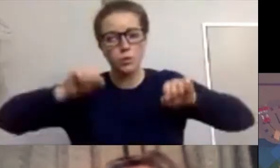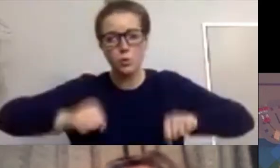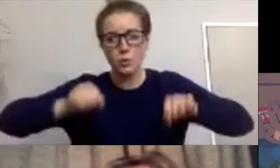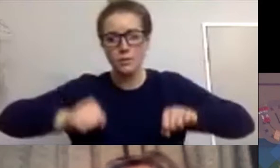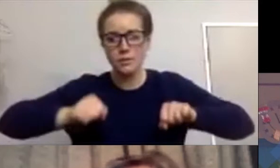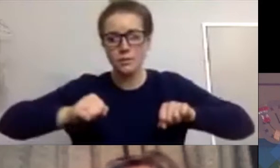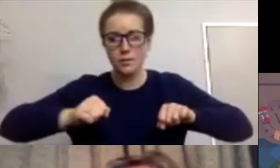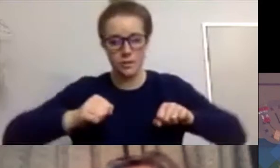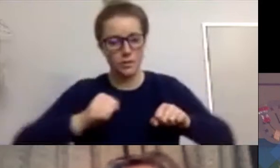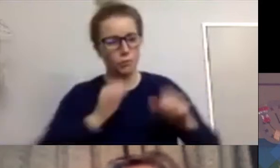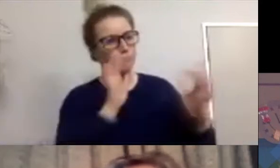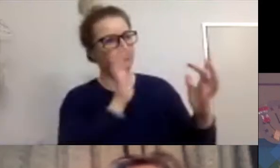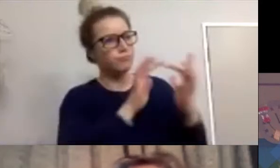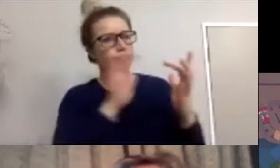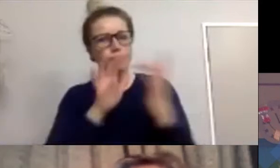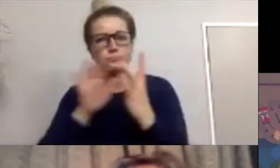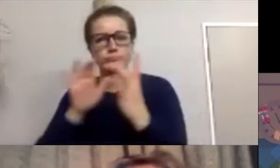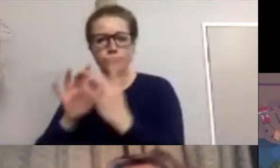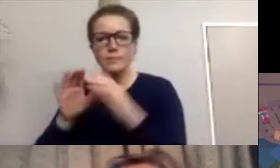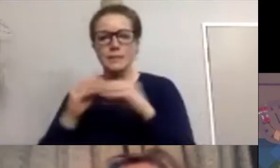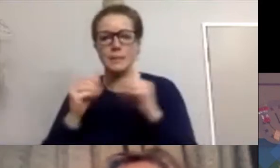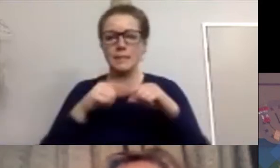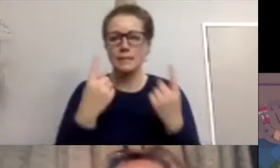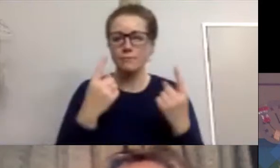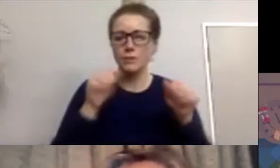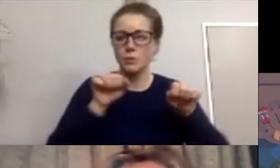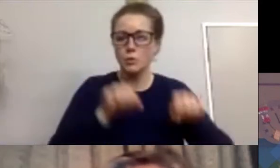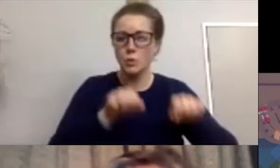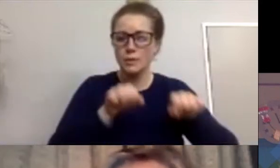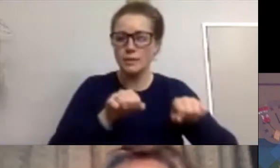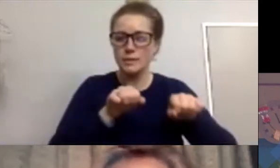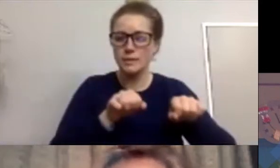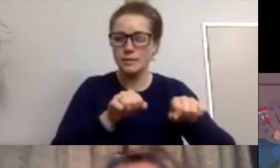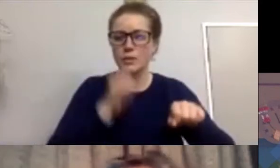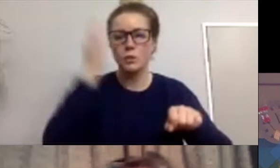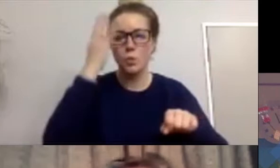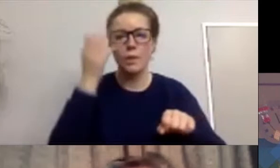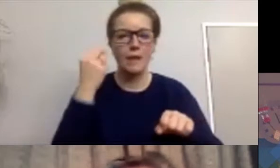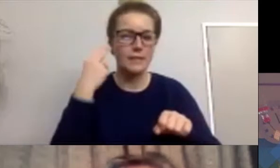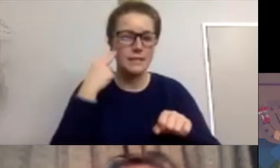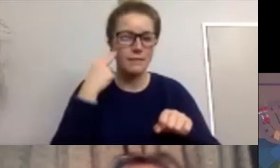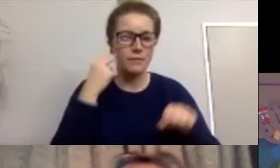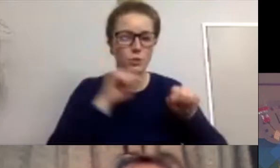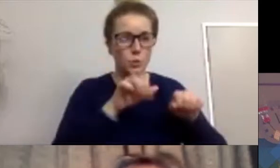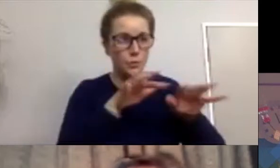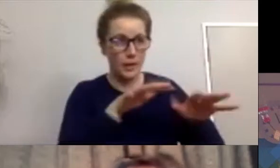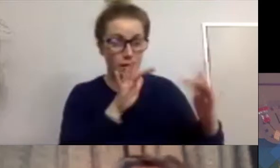with some of schools that have Deaf students and invited them